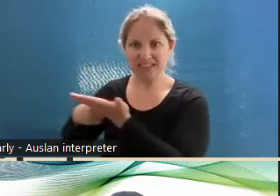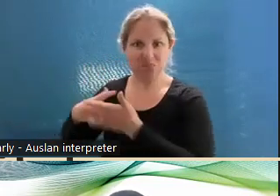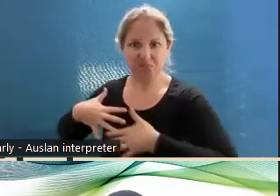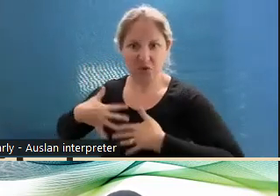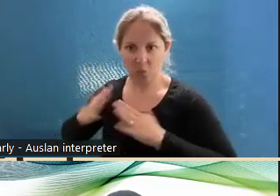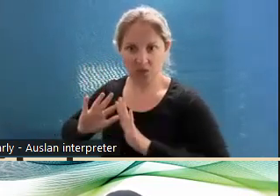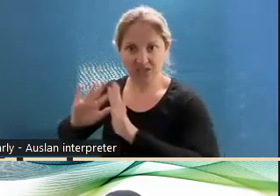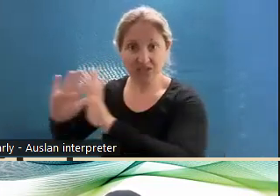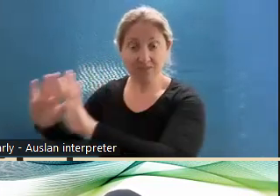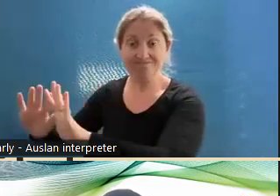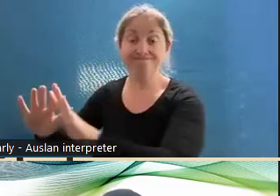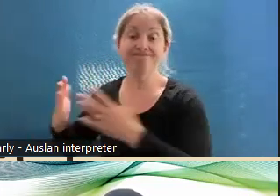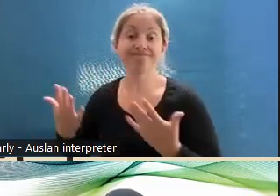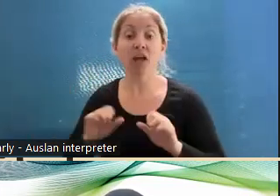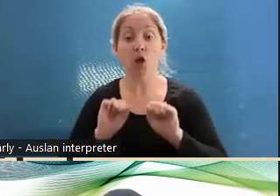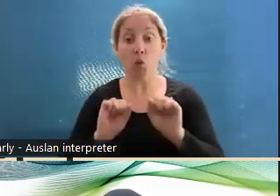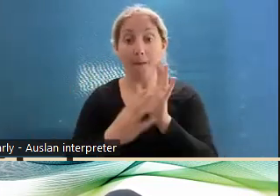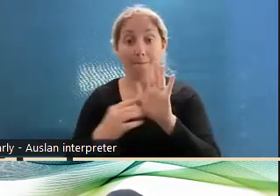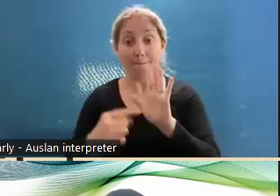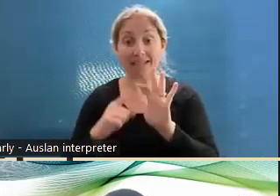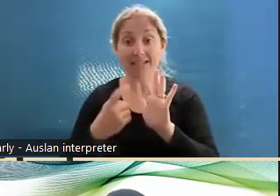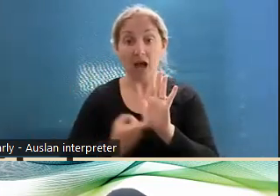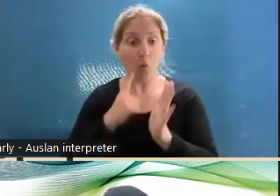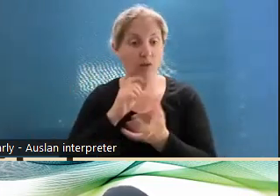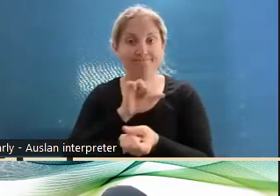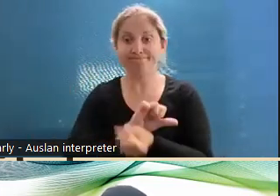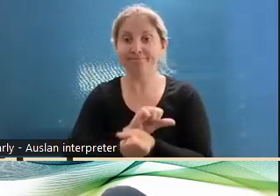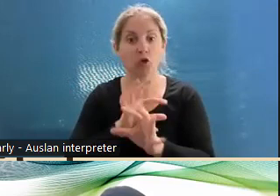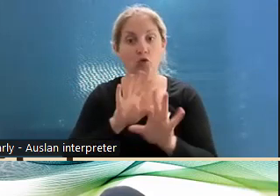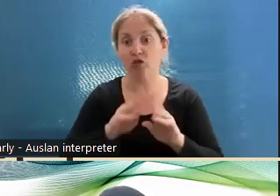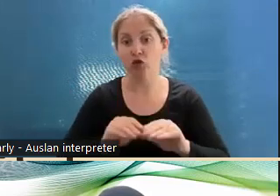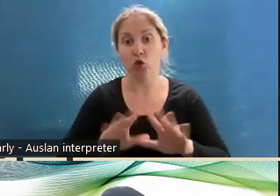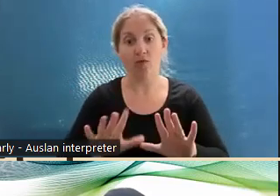the matter is not going to be resolved and continues at the AAT.